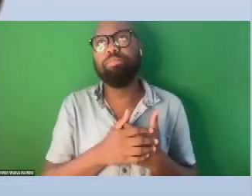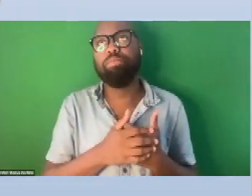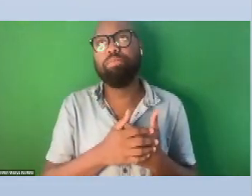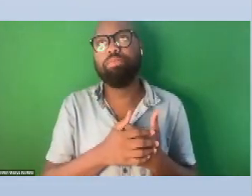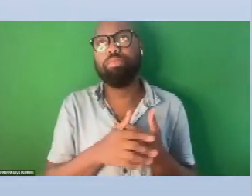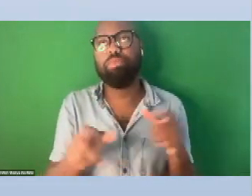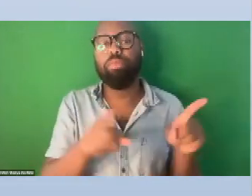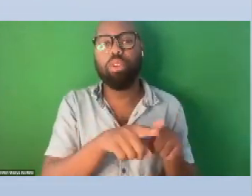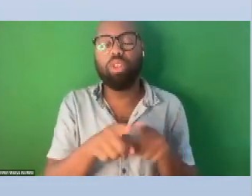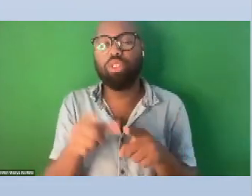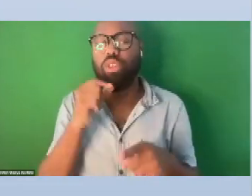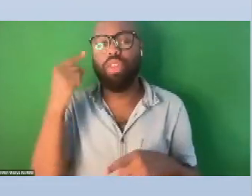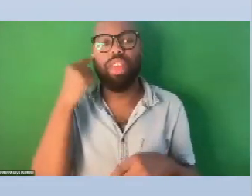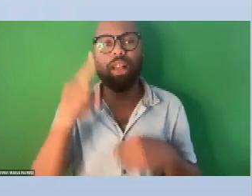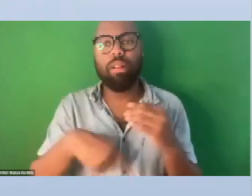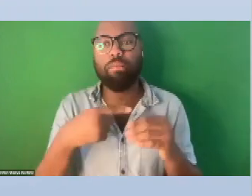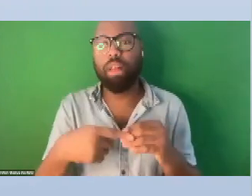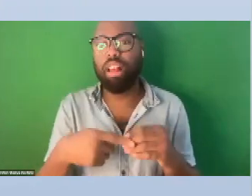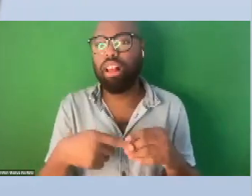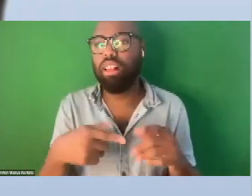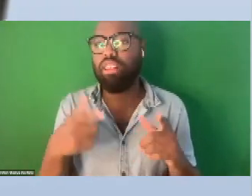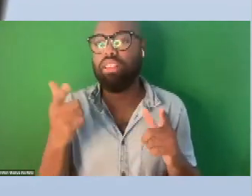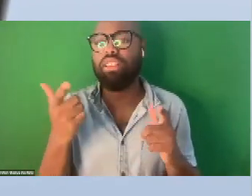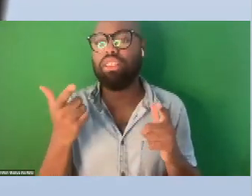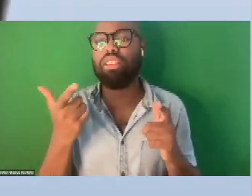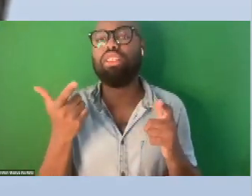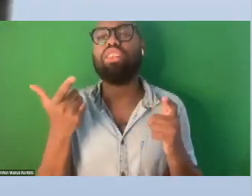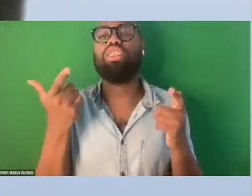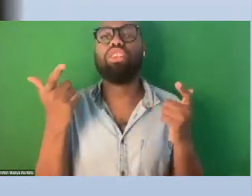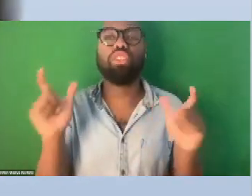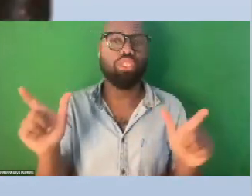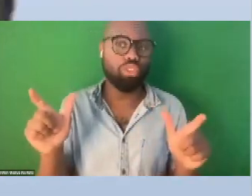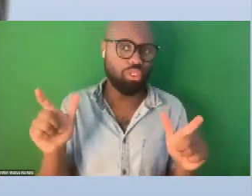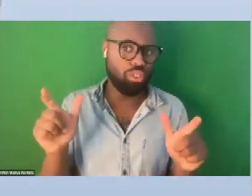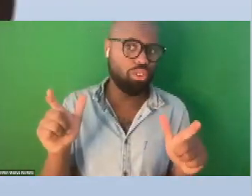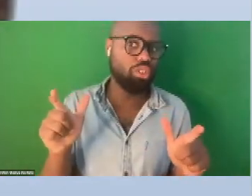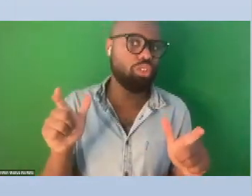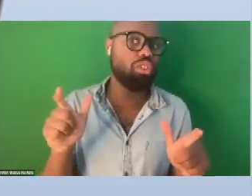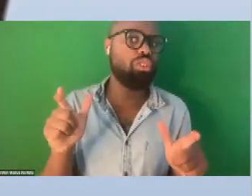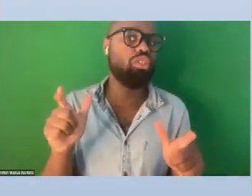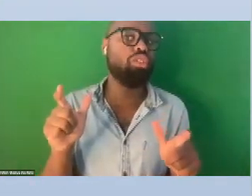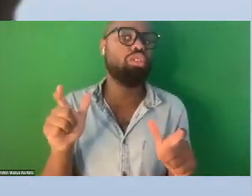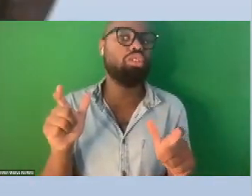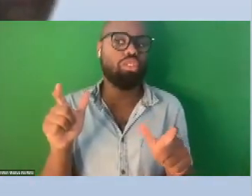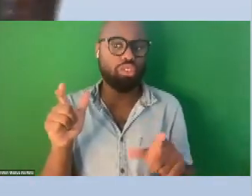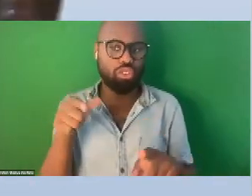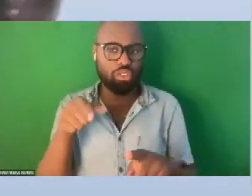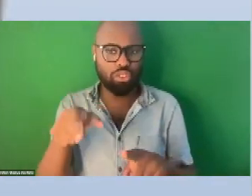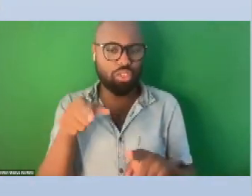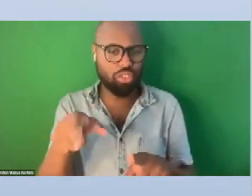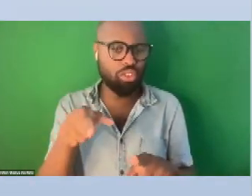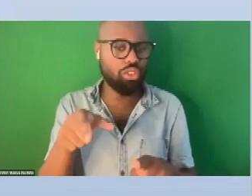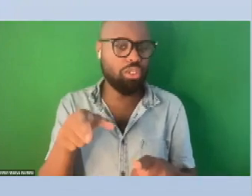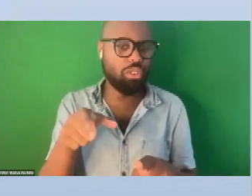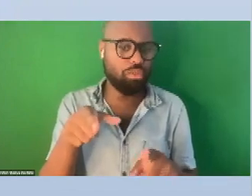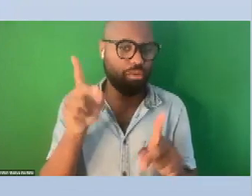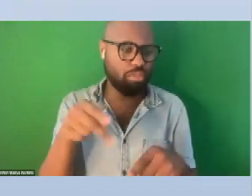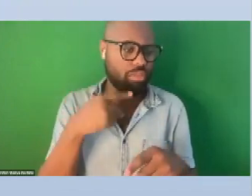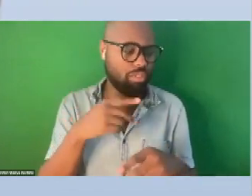the huge vacuum that occurs in the economy when there are people who are not in the economy because they're